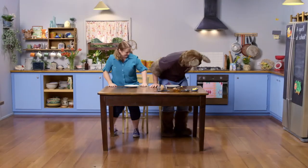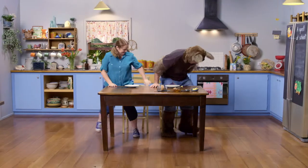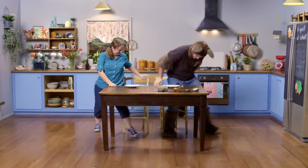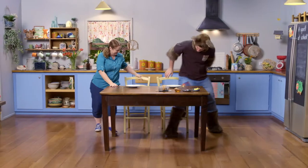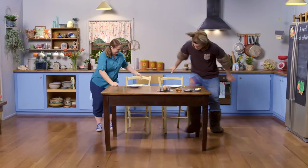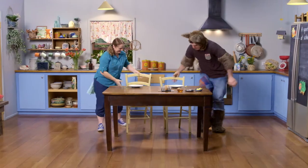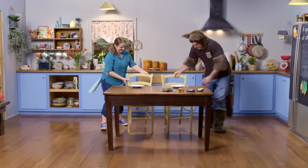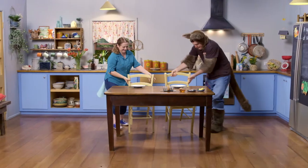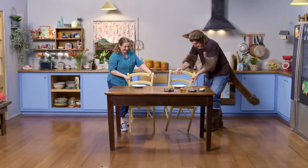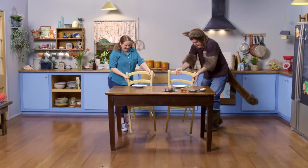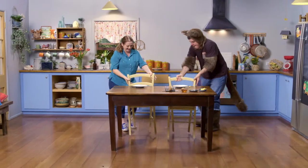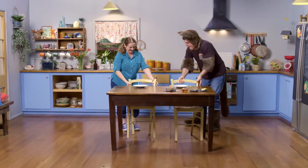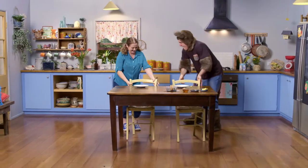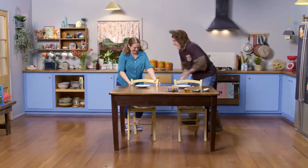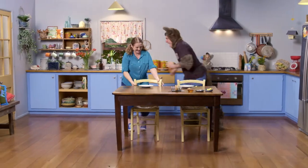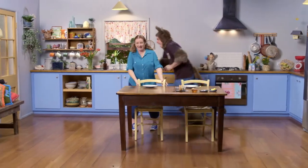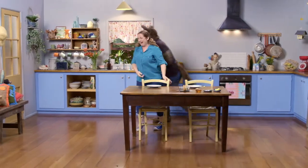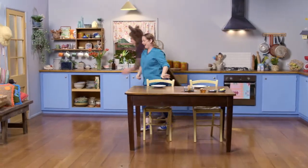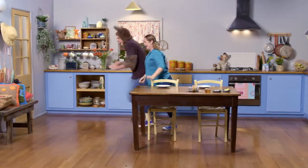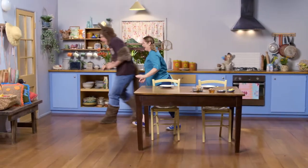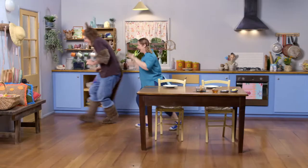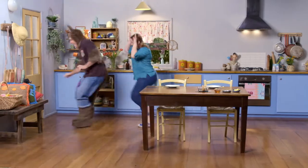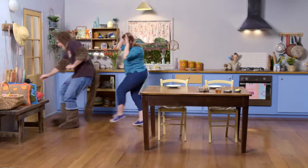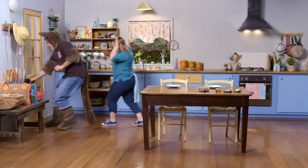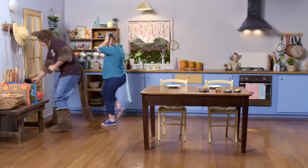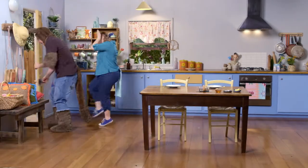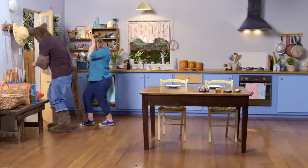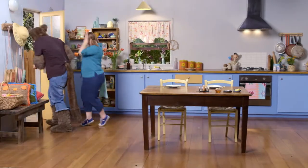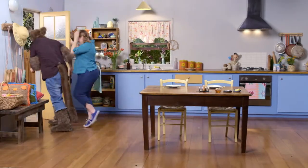Let's go. Ha-ha. Right.